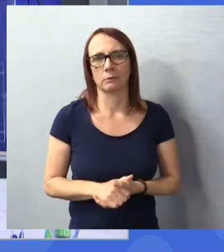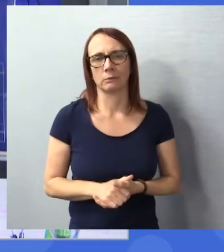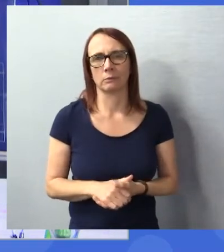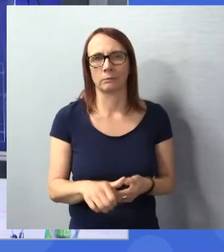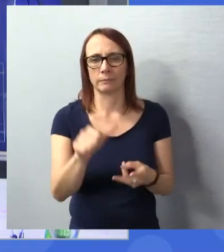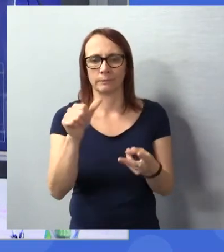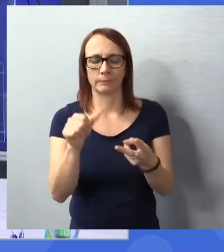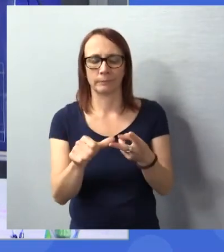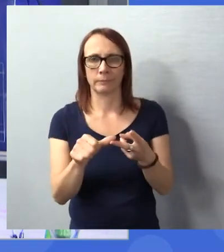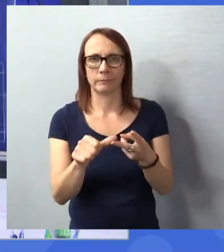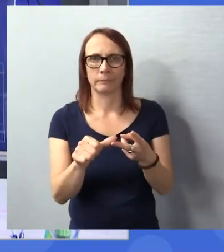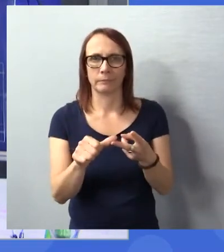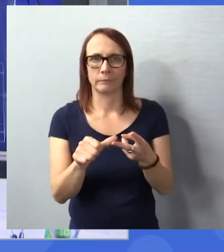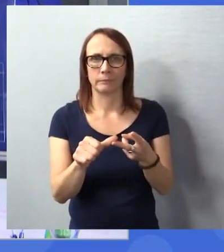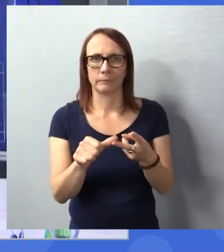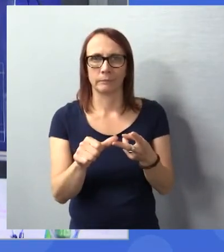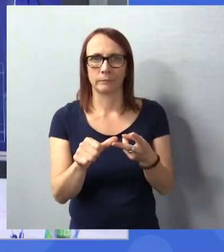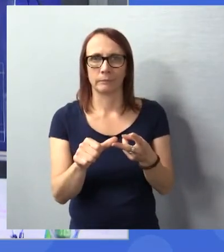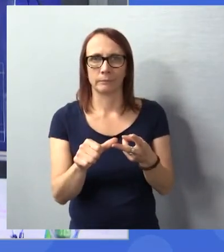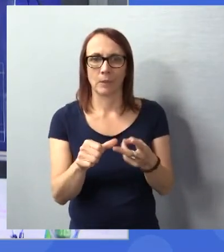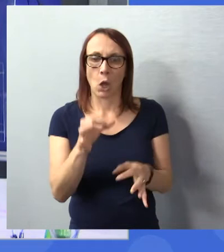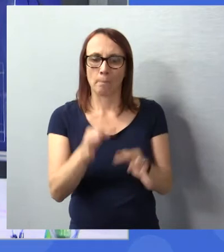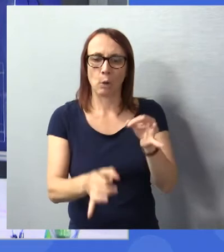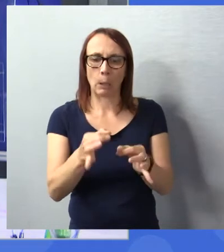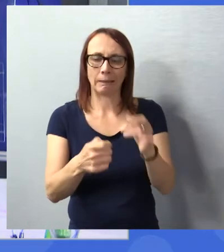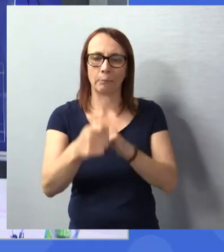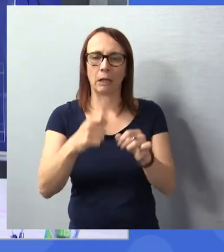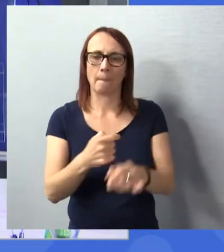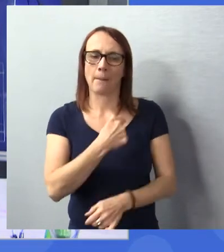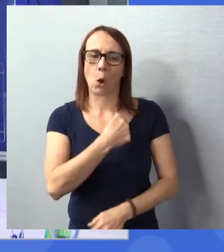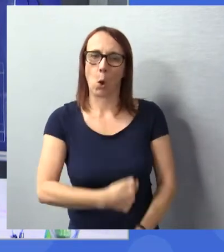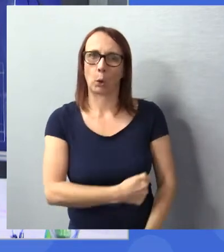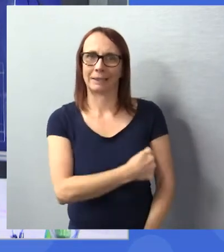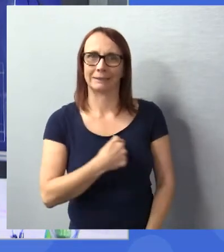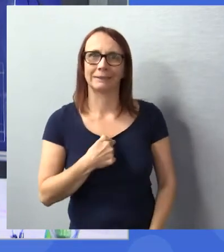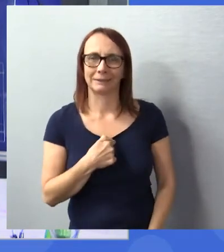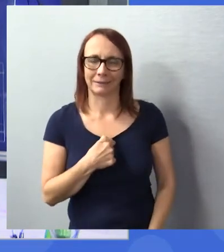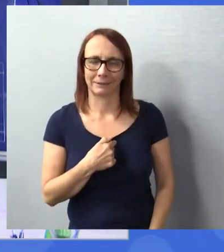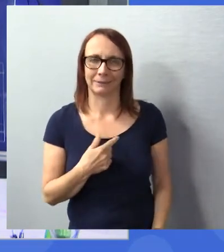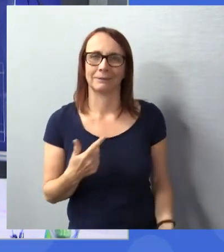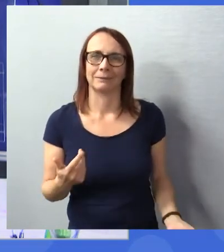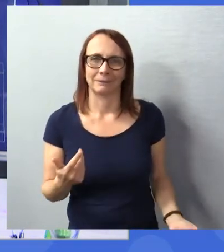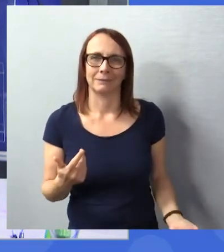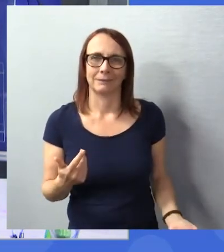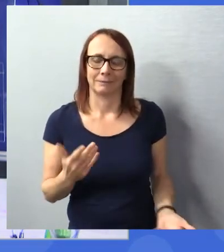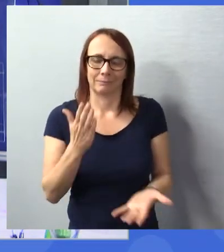was honesty and integrity and politics which meant you know proper consequences